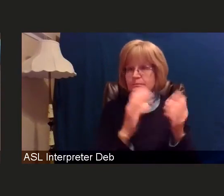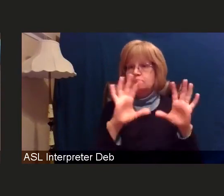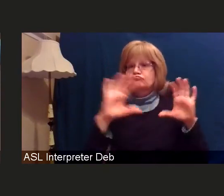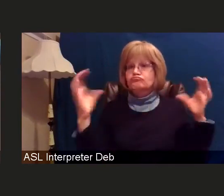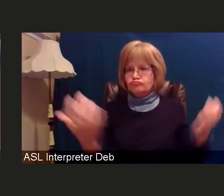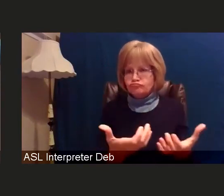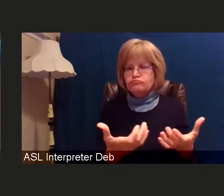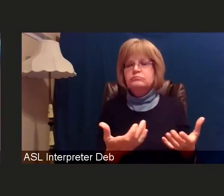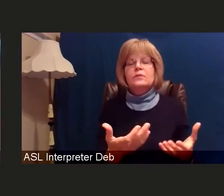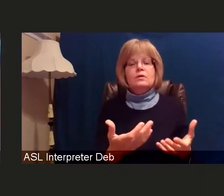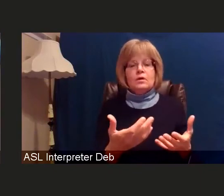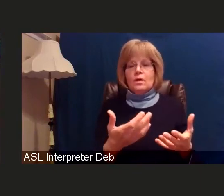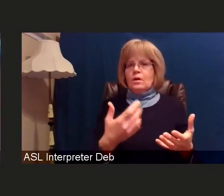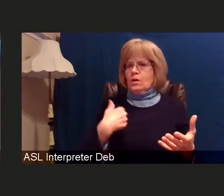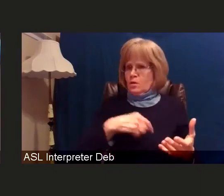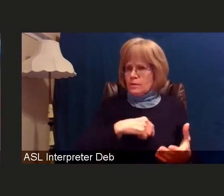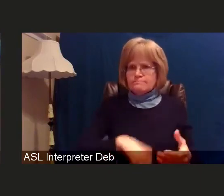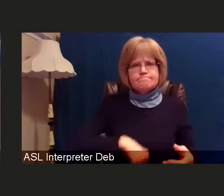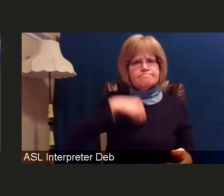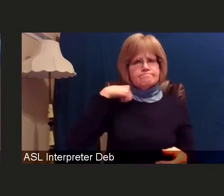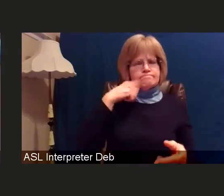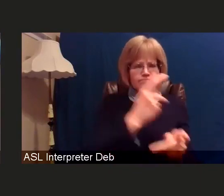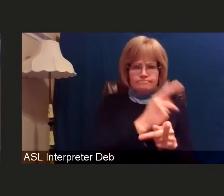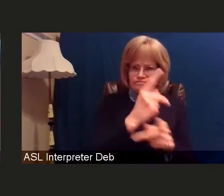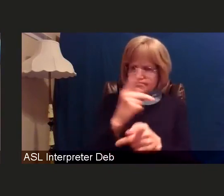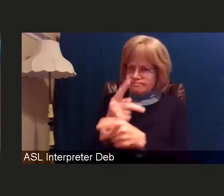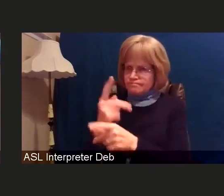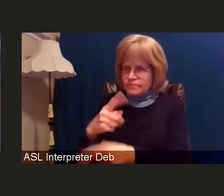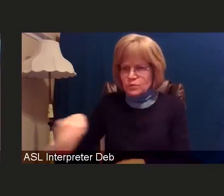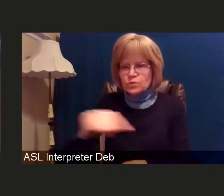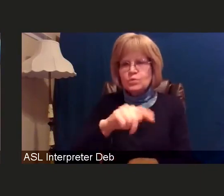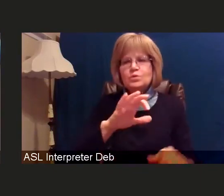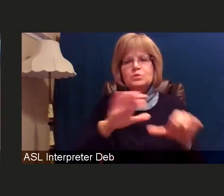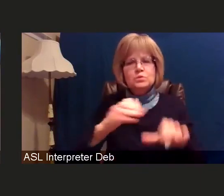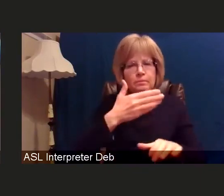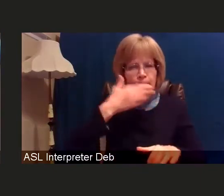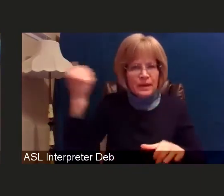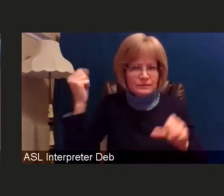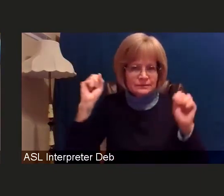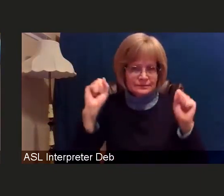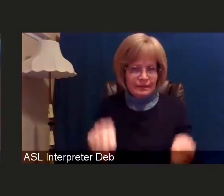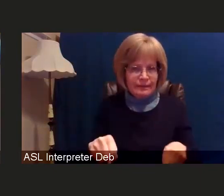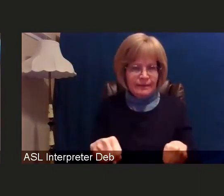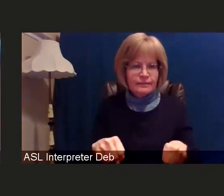in taking care of you and doing the best we can. And part of that is by making sure